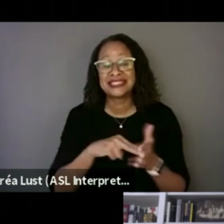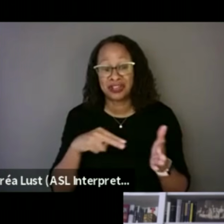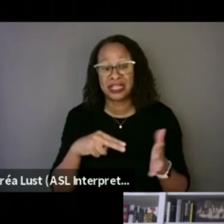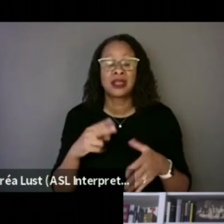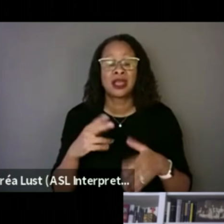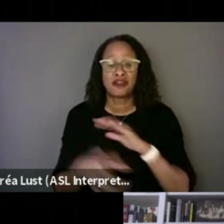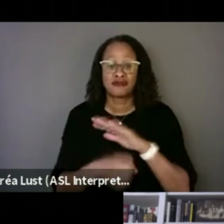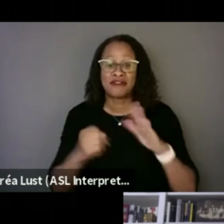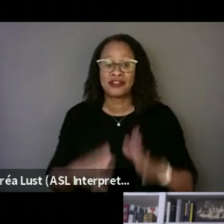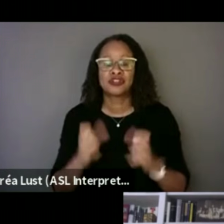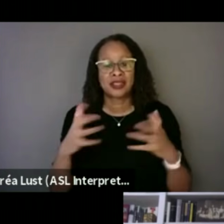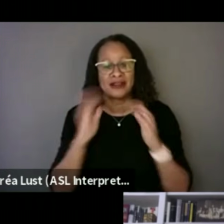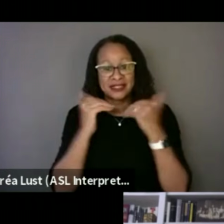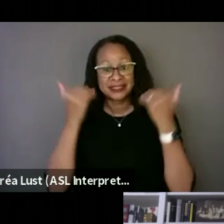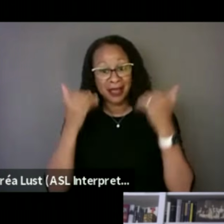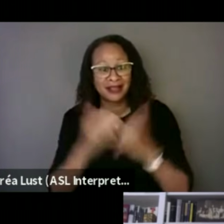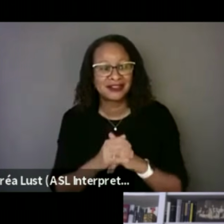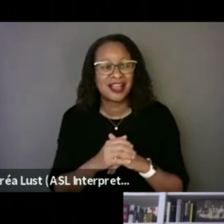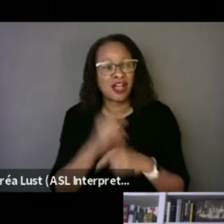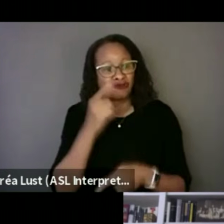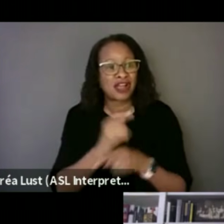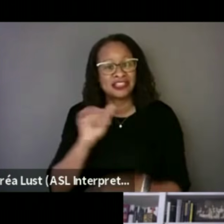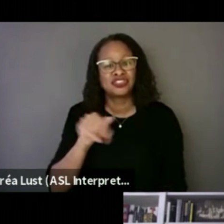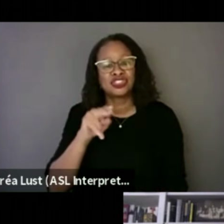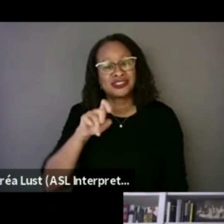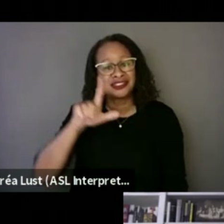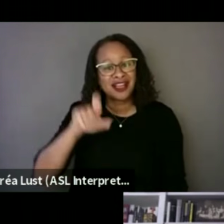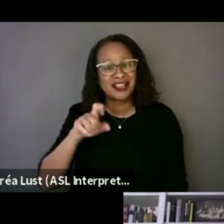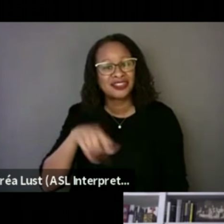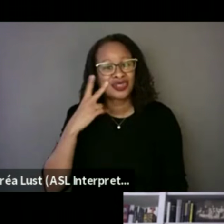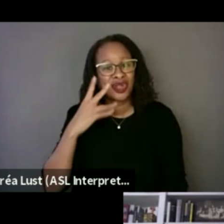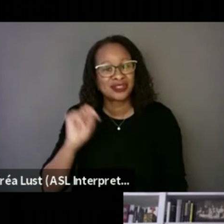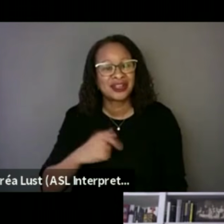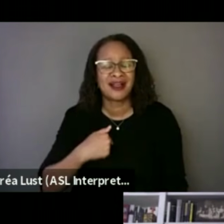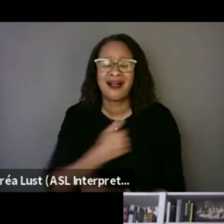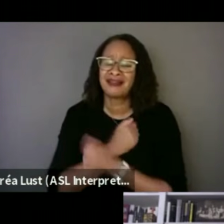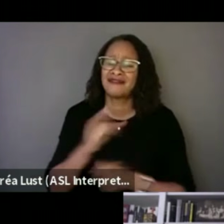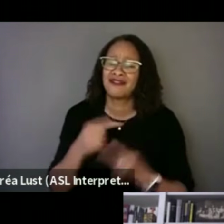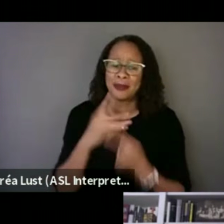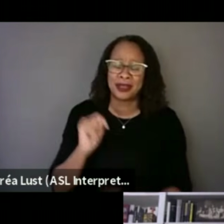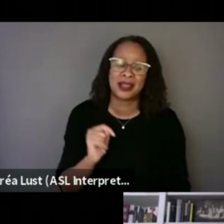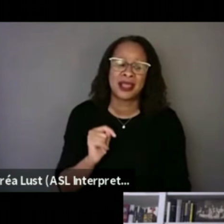I mean, right Jenelle? You saw. Yeah, that's what I love about it because it is obviously serious subject matter,